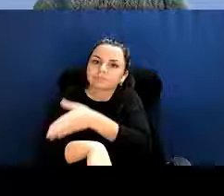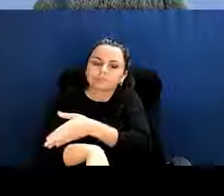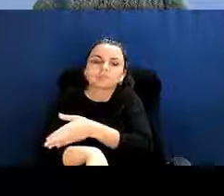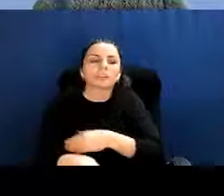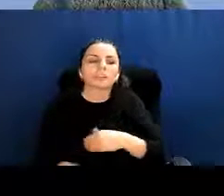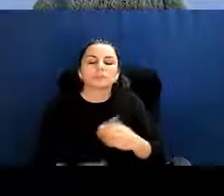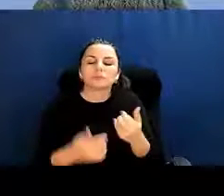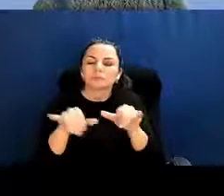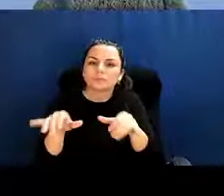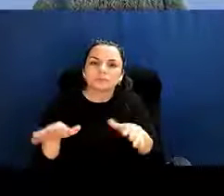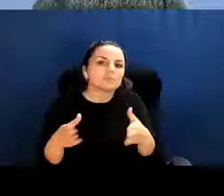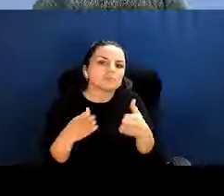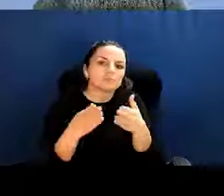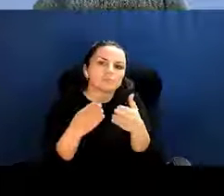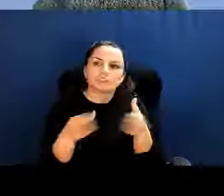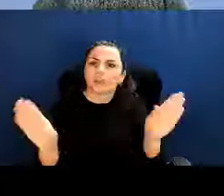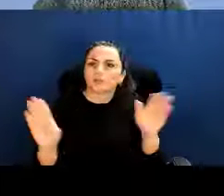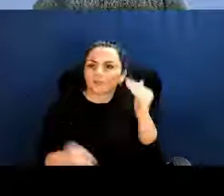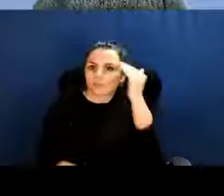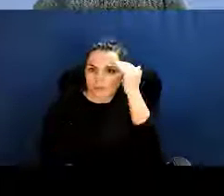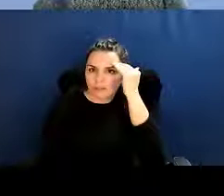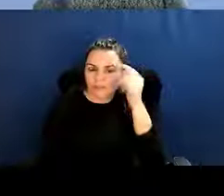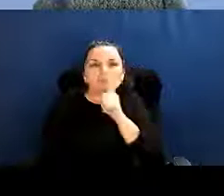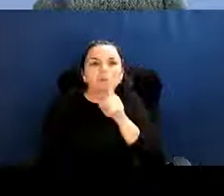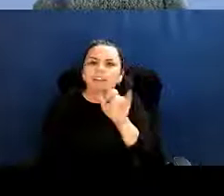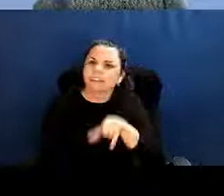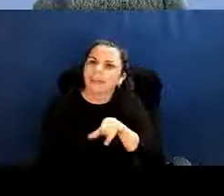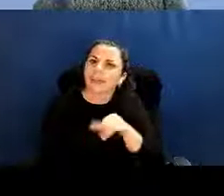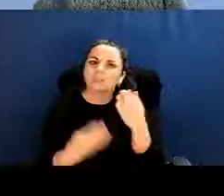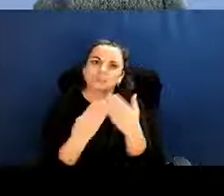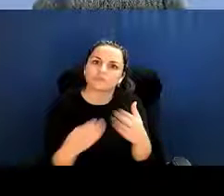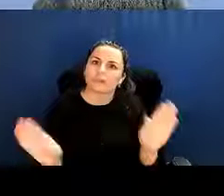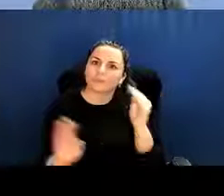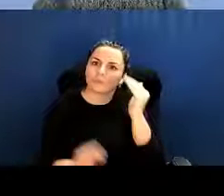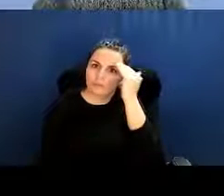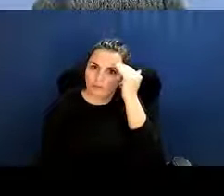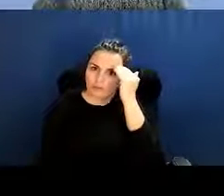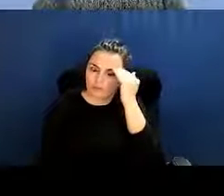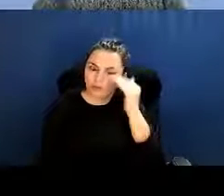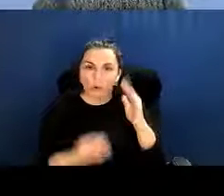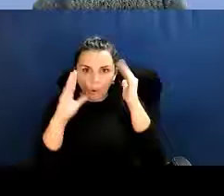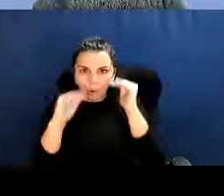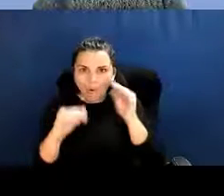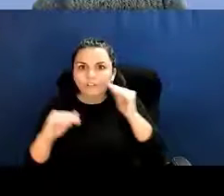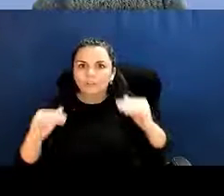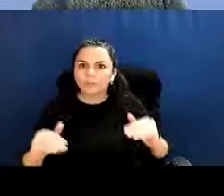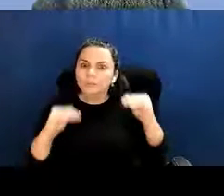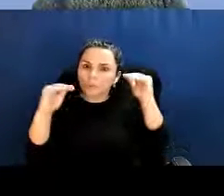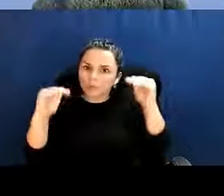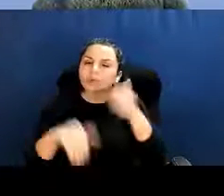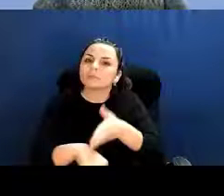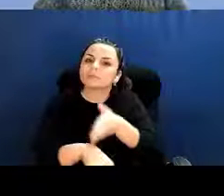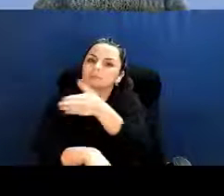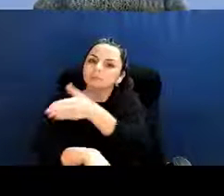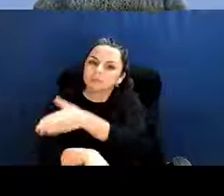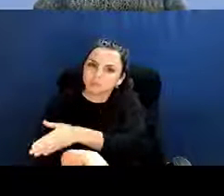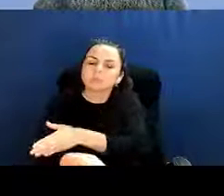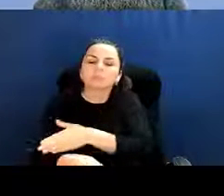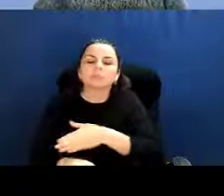is to generate this generalizable knowledge that hopefully would advance the common good, and that's the reason why the public